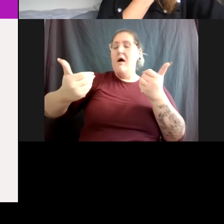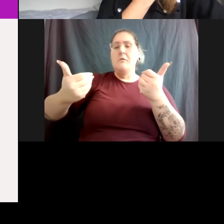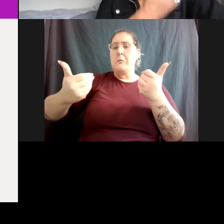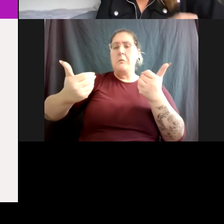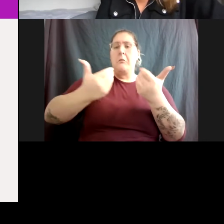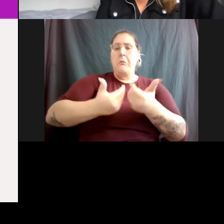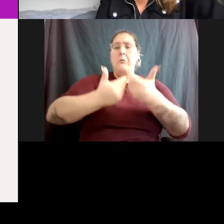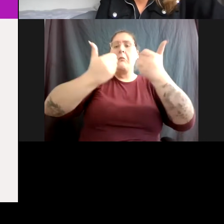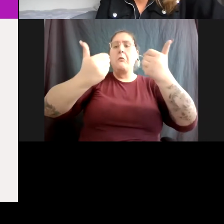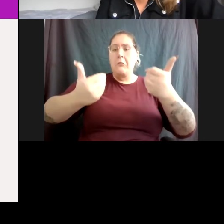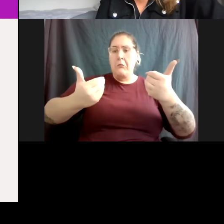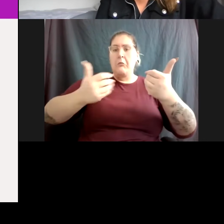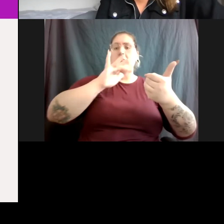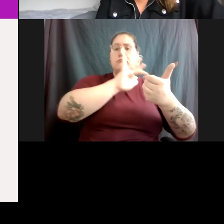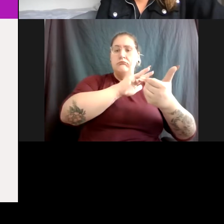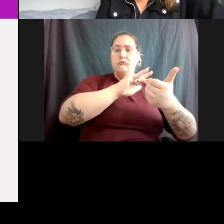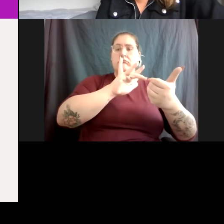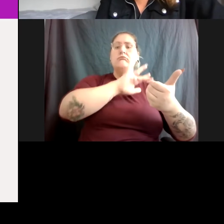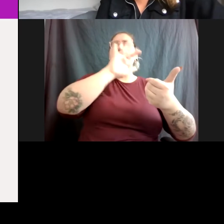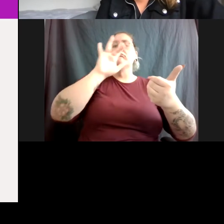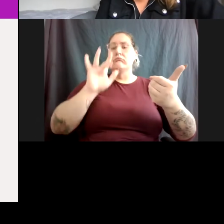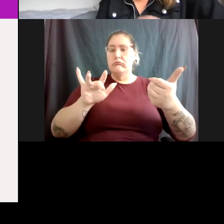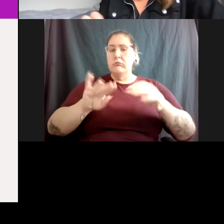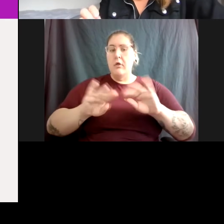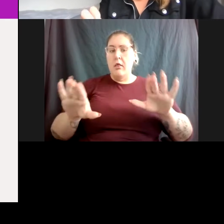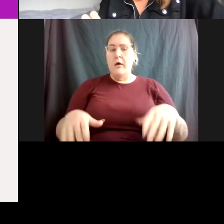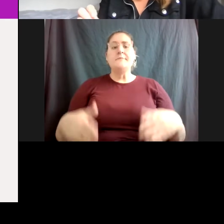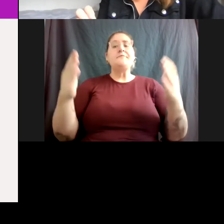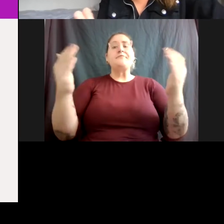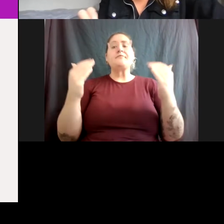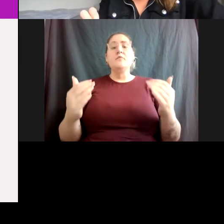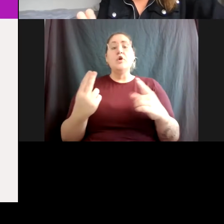that are used frequently or are difficult to reach. For example, at the side of the